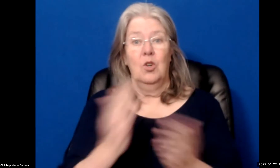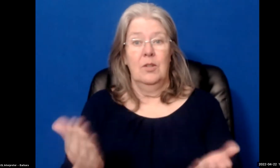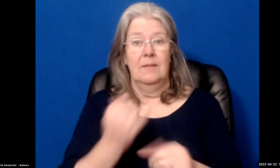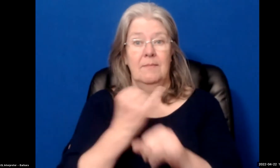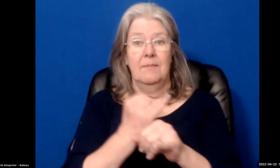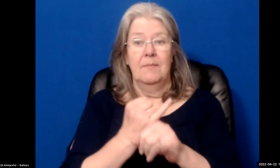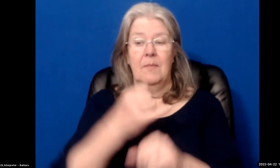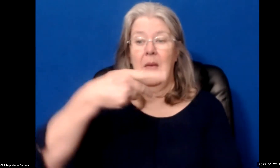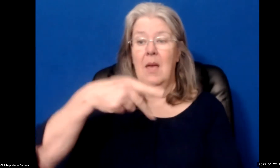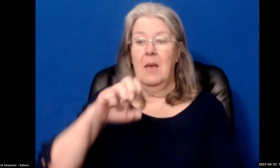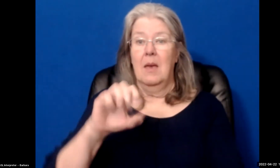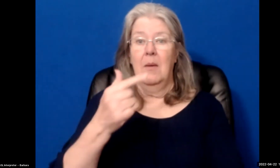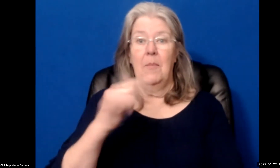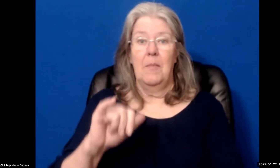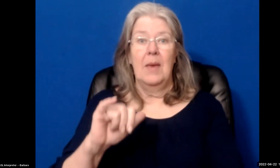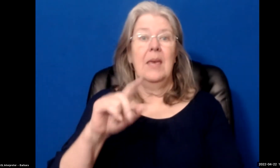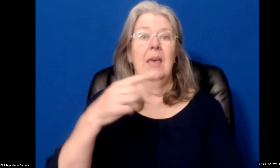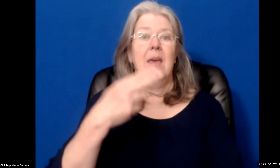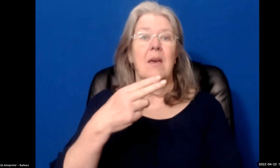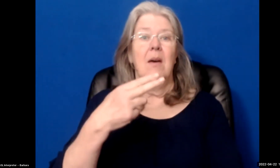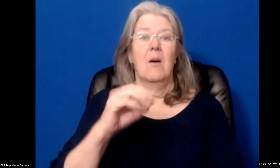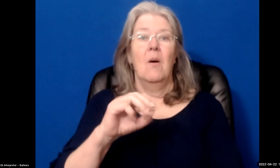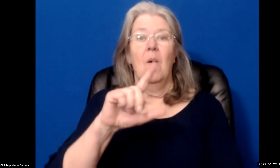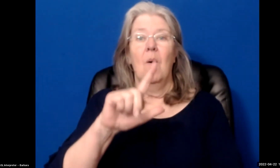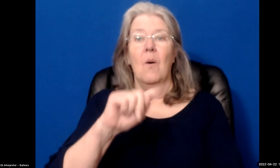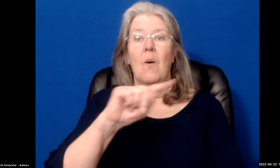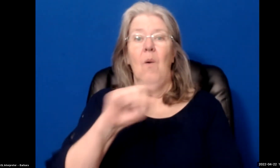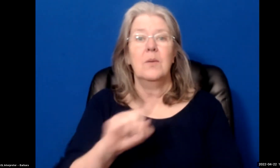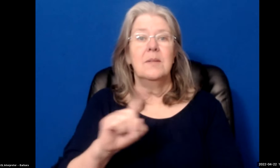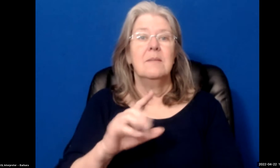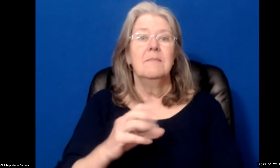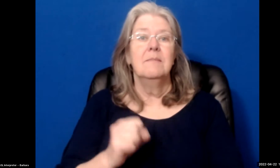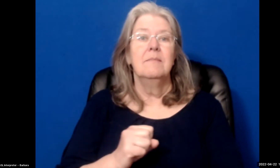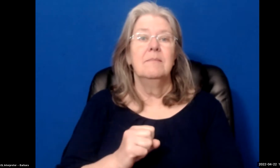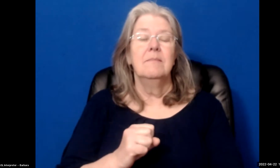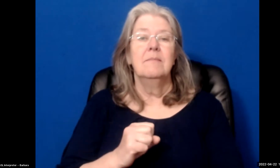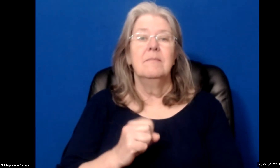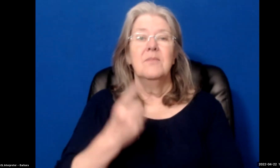Holtz who will be moderating our discussion with our panelists, so I will turn it over to you Peggy.